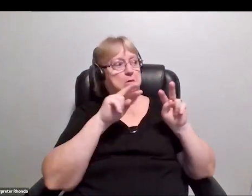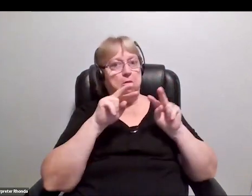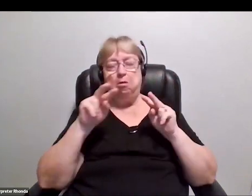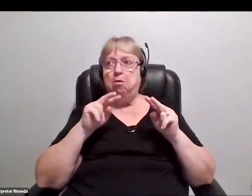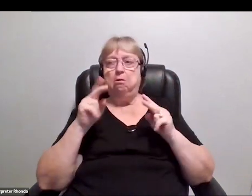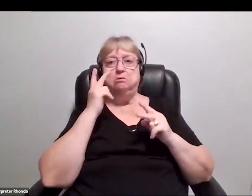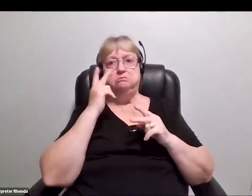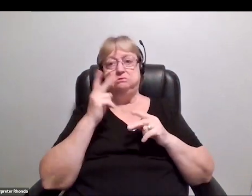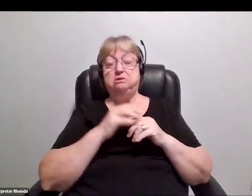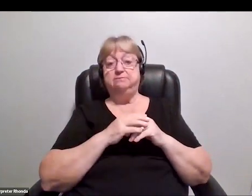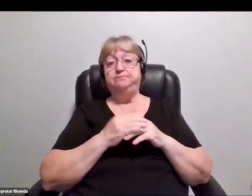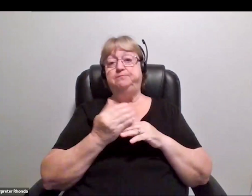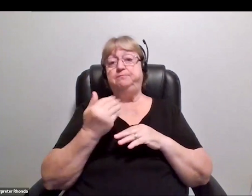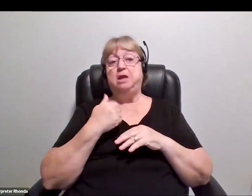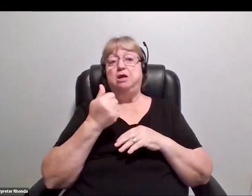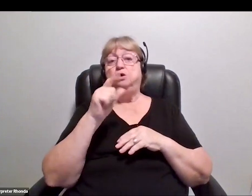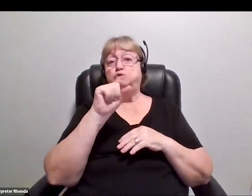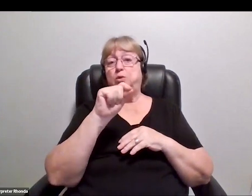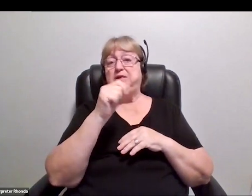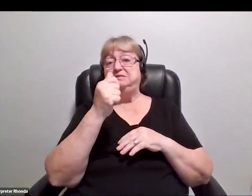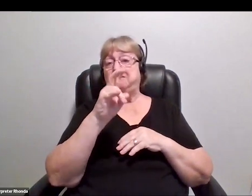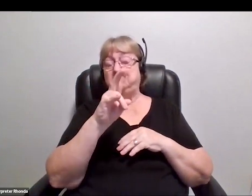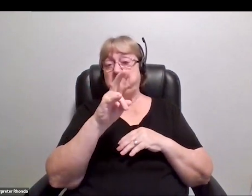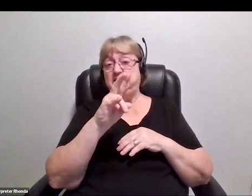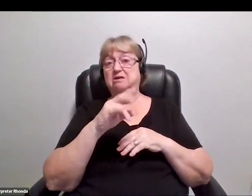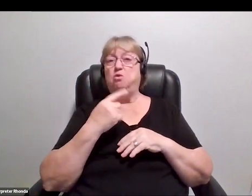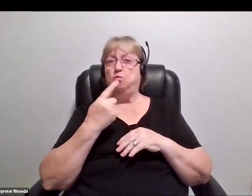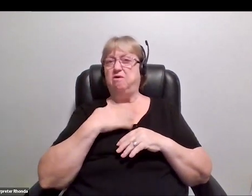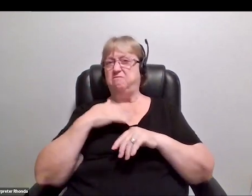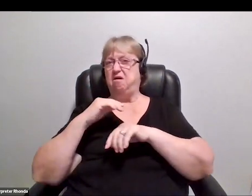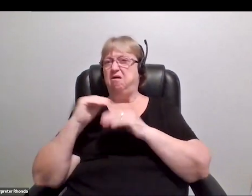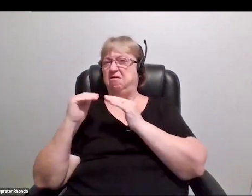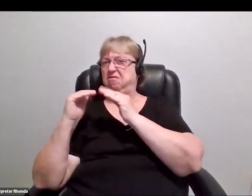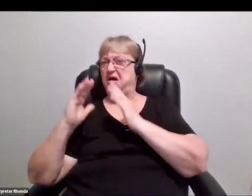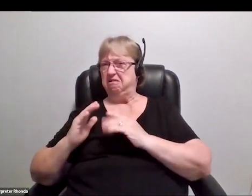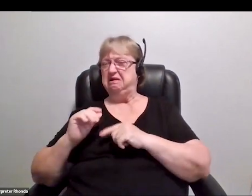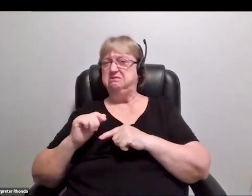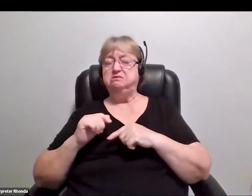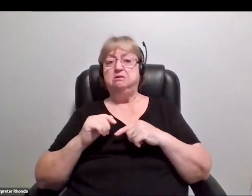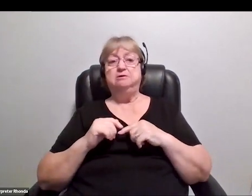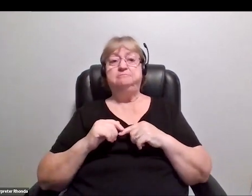Back in 2017, a colleague at the Center for Astrophysics at the time and a dear friend,